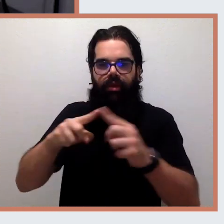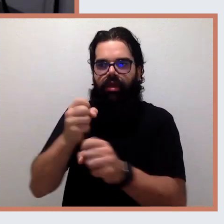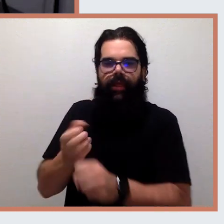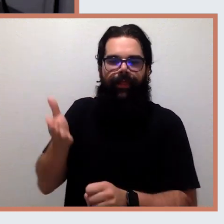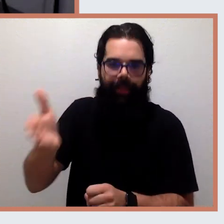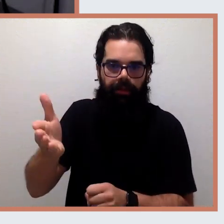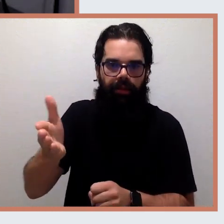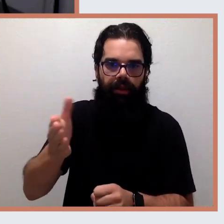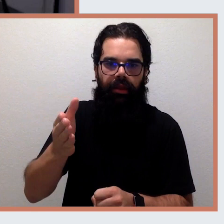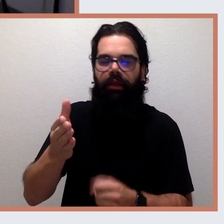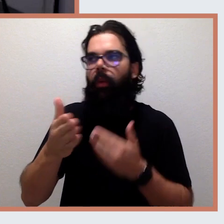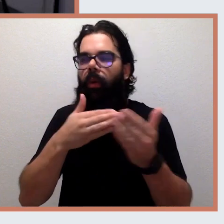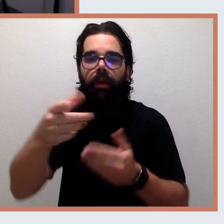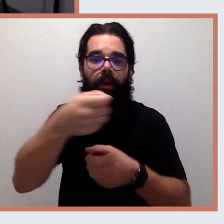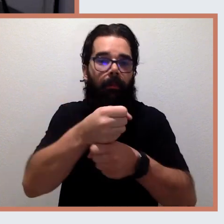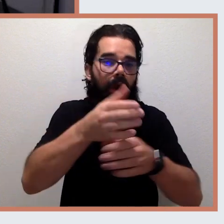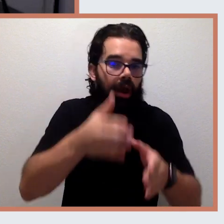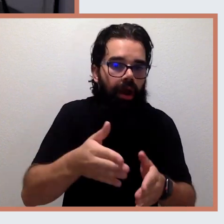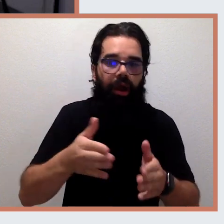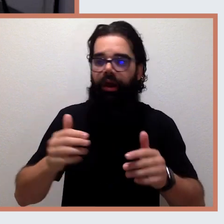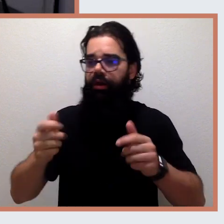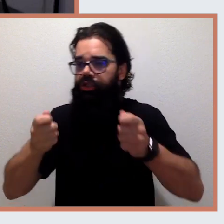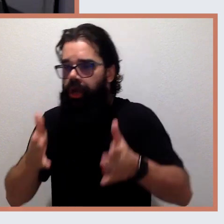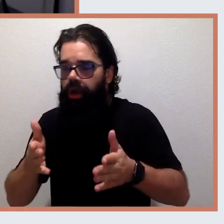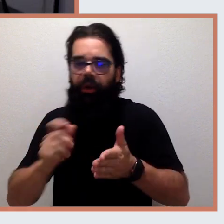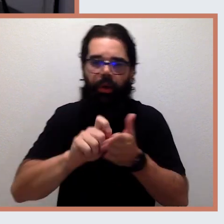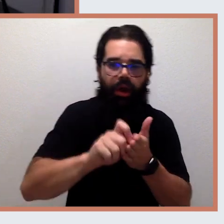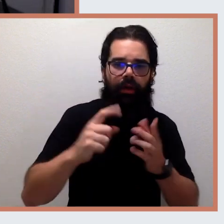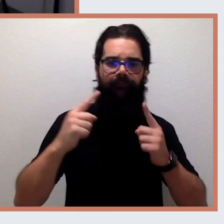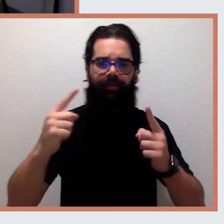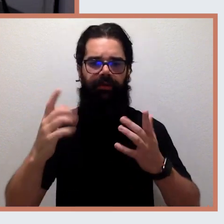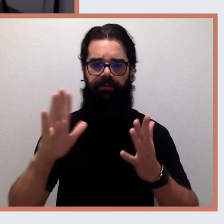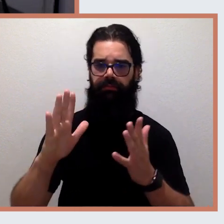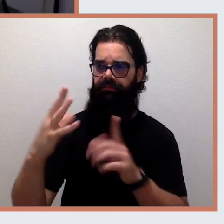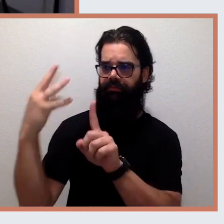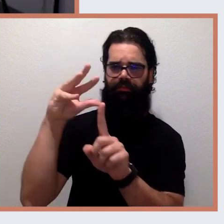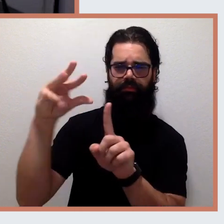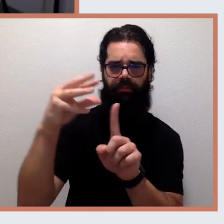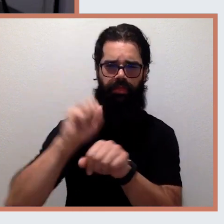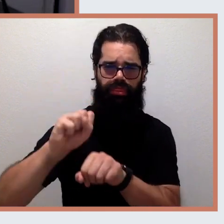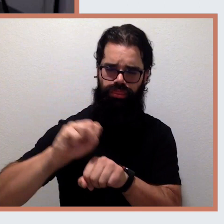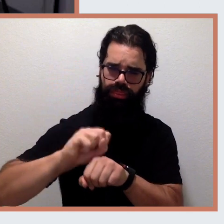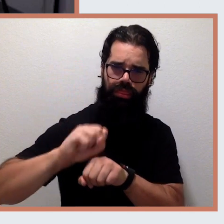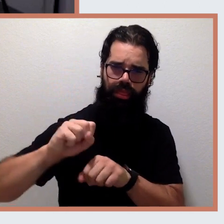I'm like, you have no idea how difficult it is, whether you're a producer or a writer or an actor.